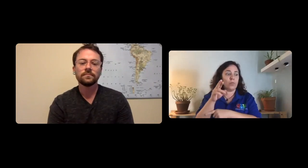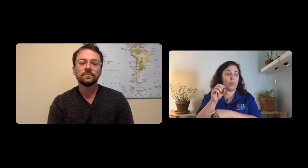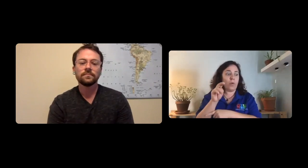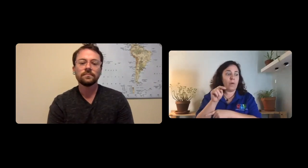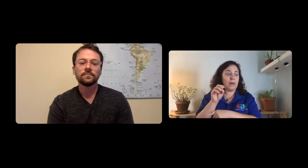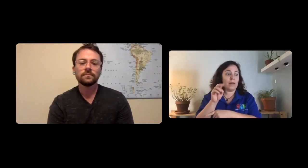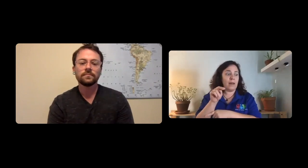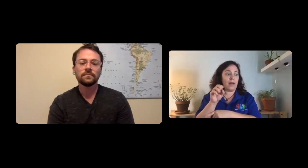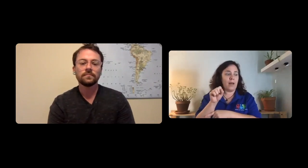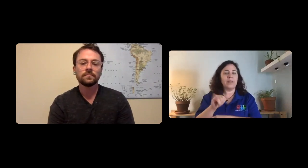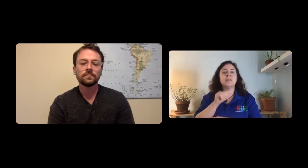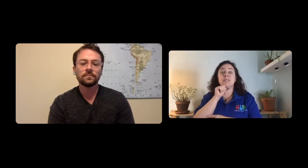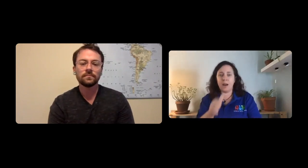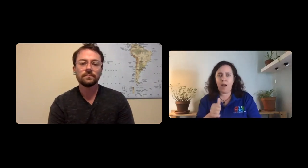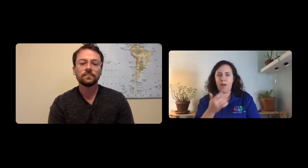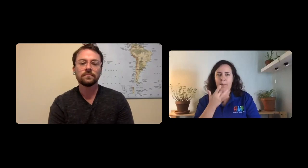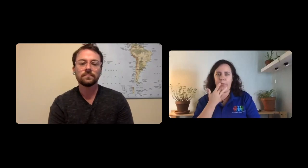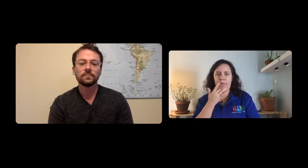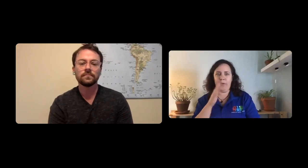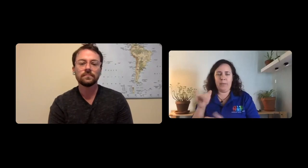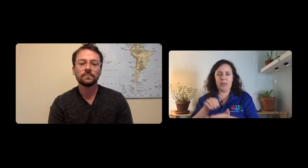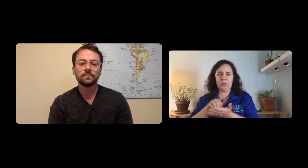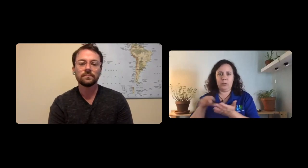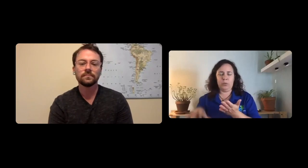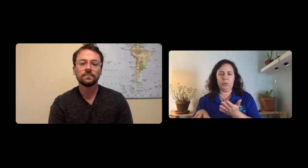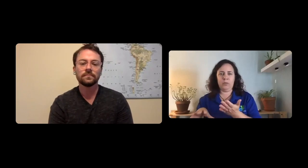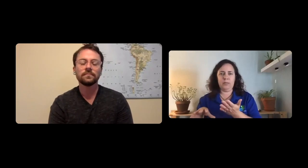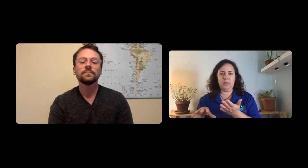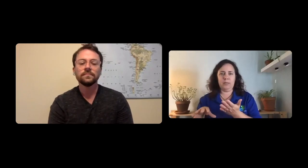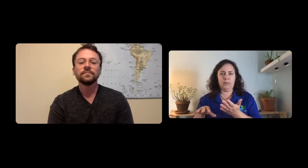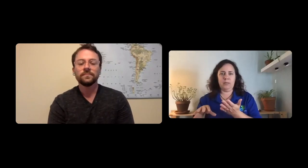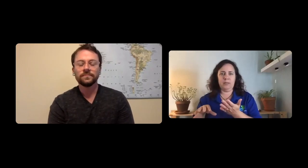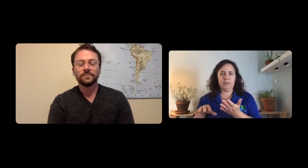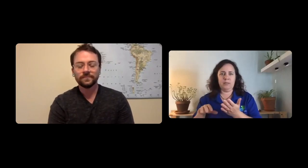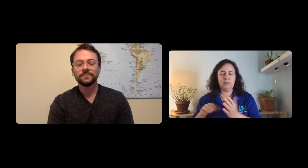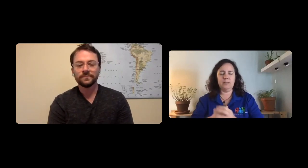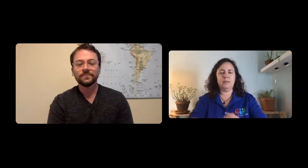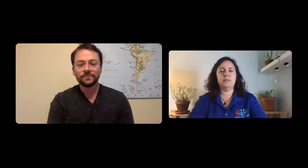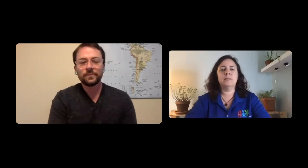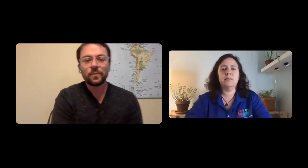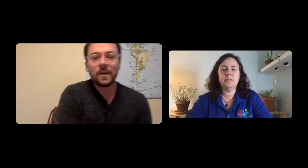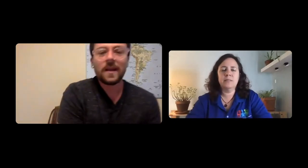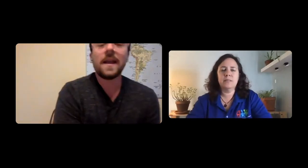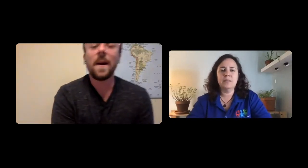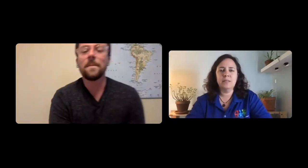And also, how do you look at parents who can don't want teachers using the child's preferred